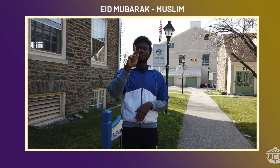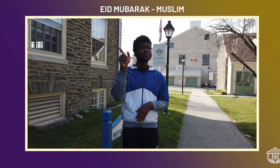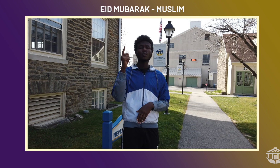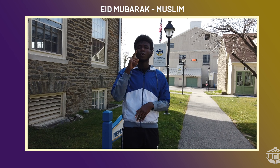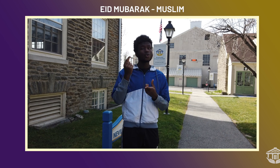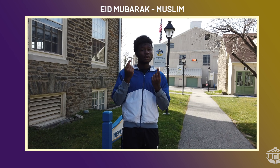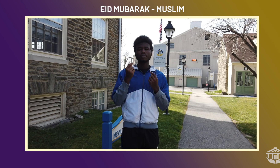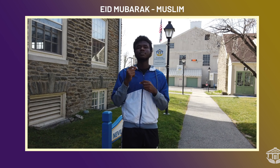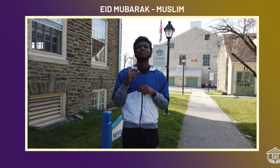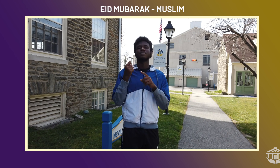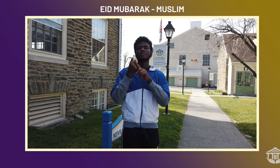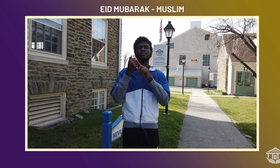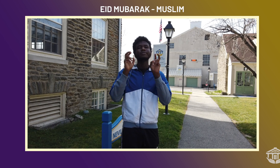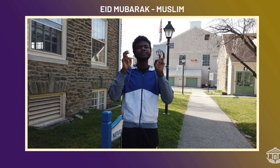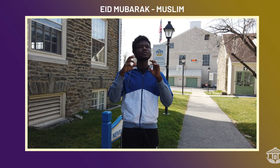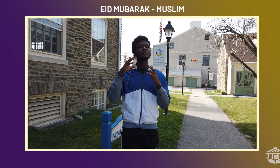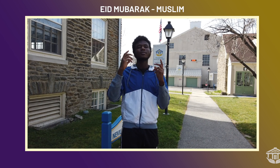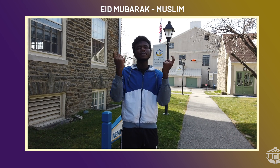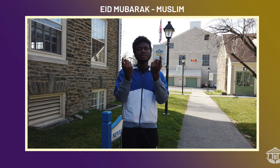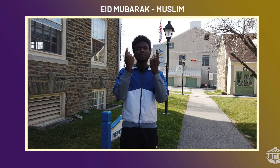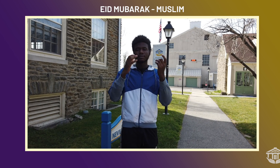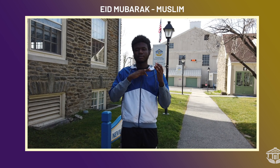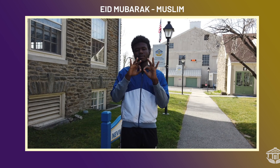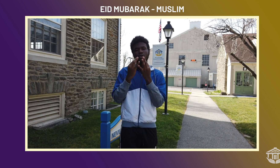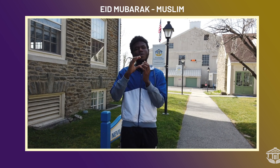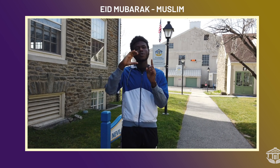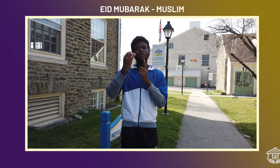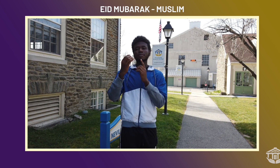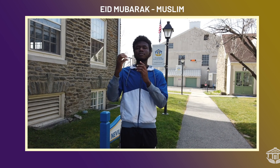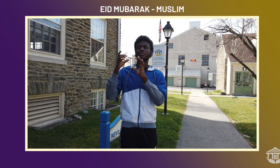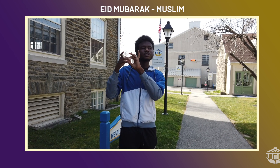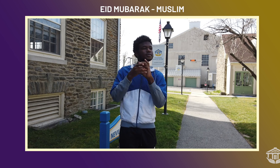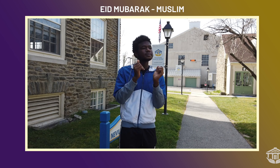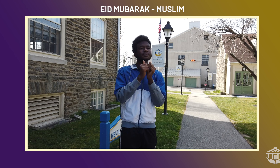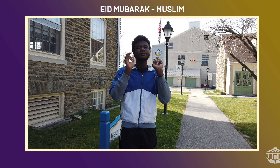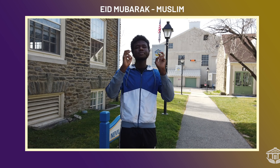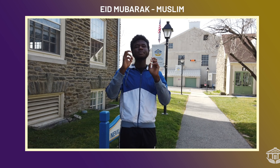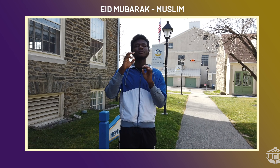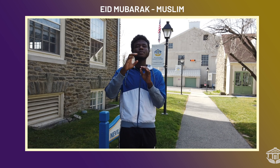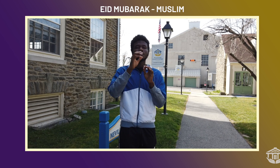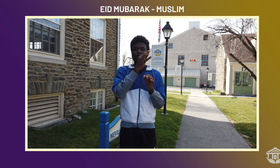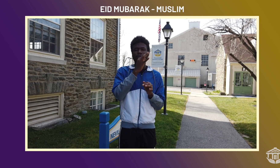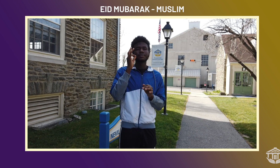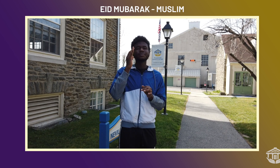Mubarak. My family celebrates Ramadan so this cultural tradition happens at the end of the